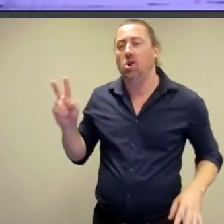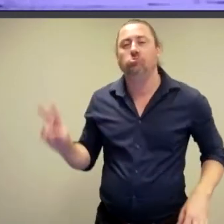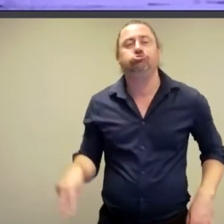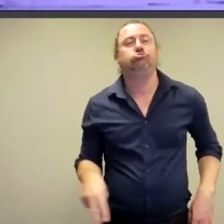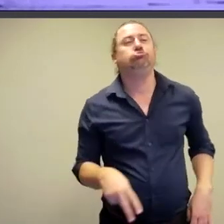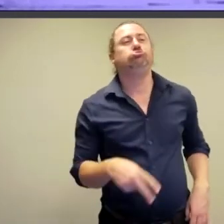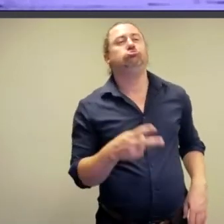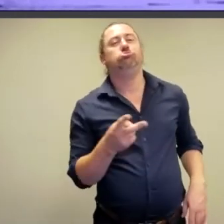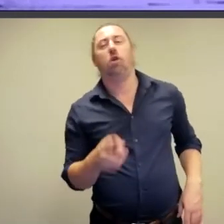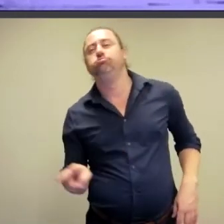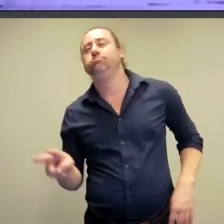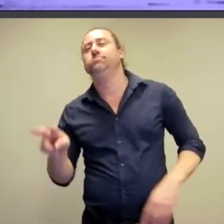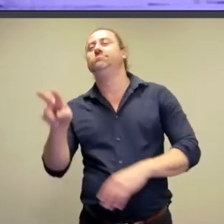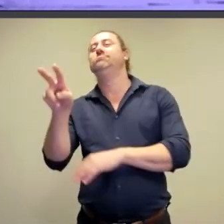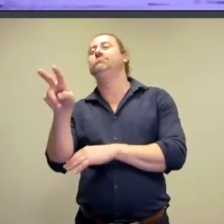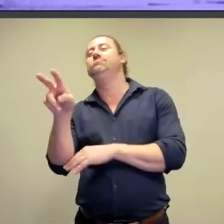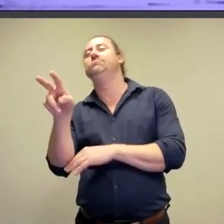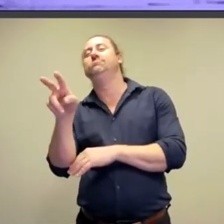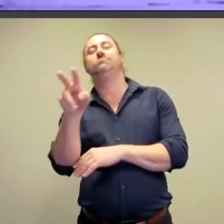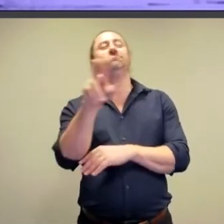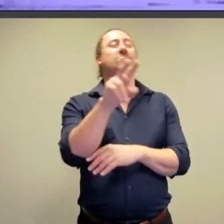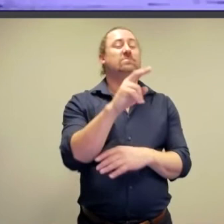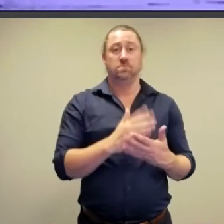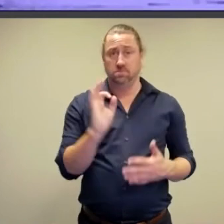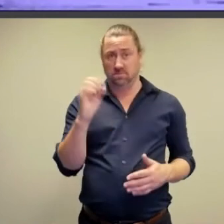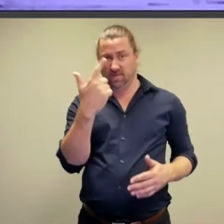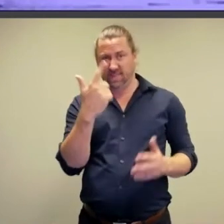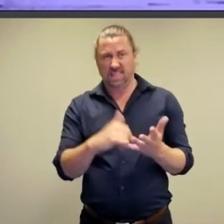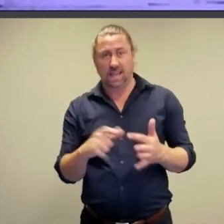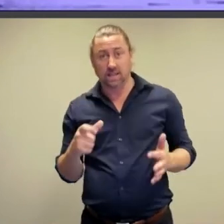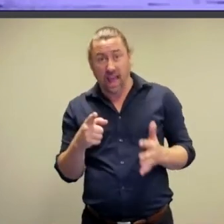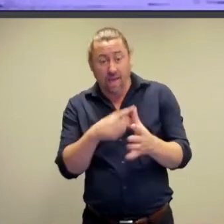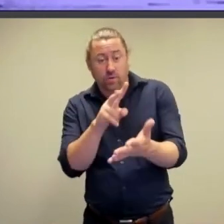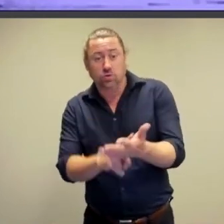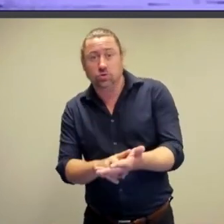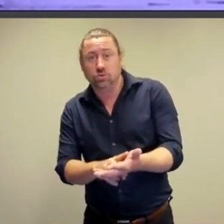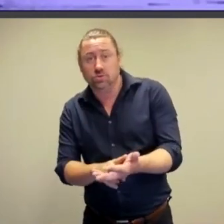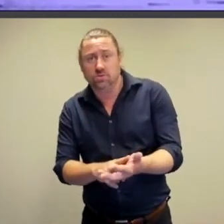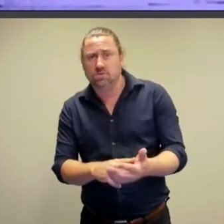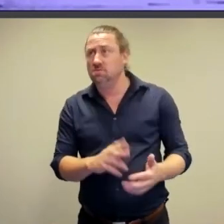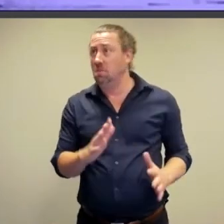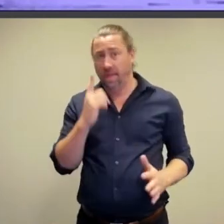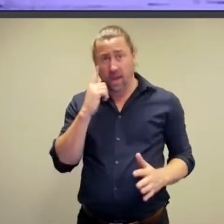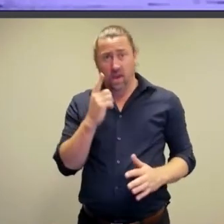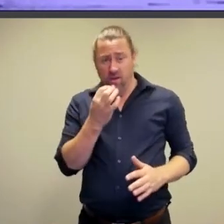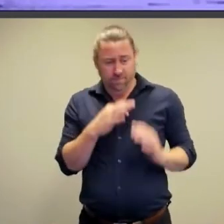down but 17 seconds is actually a very small amount of time.